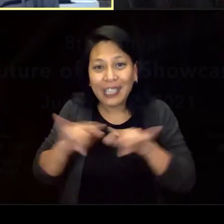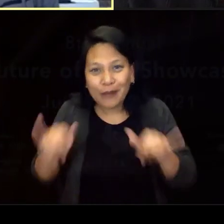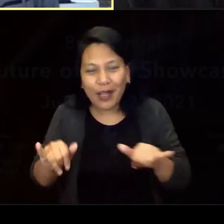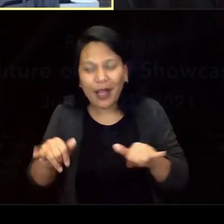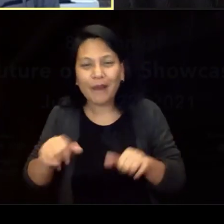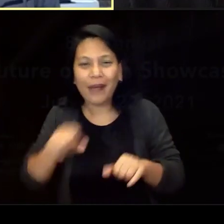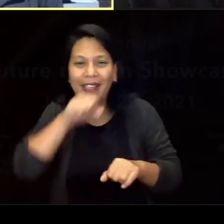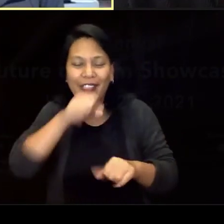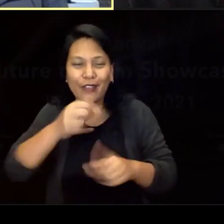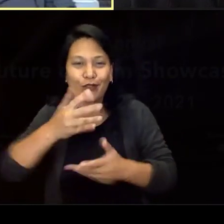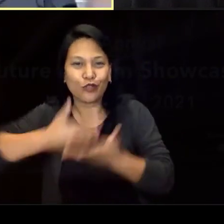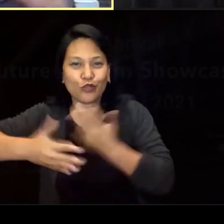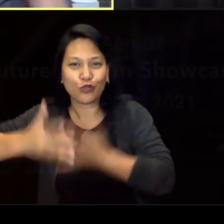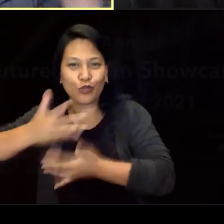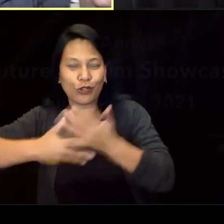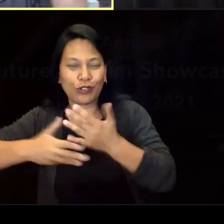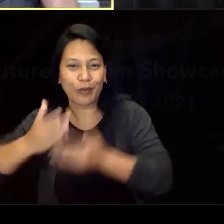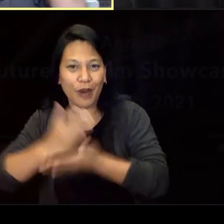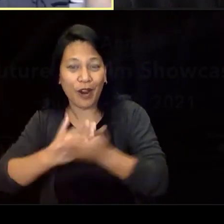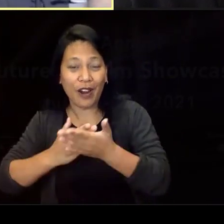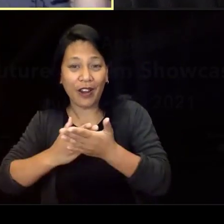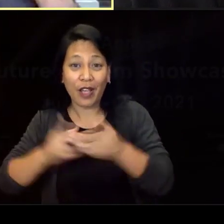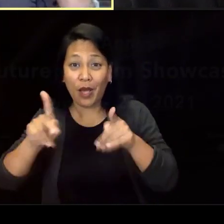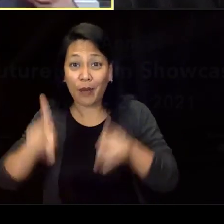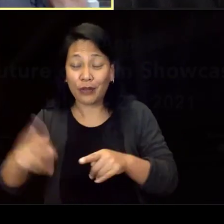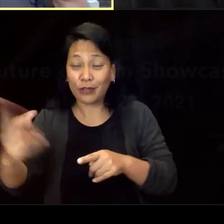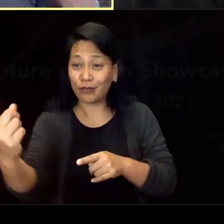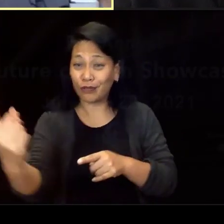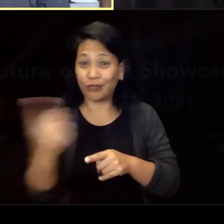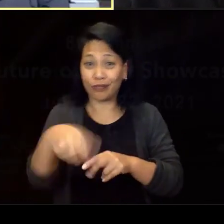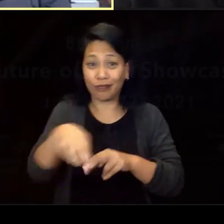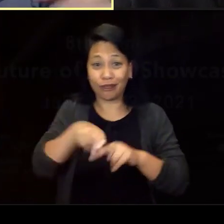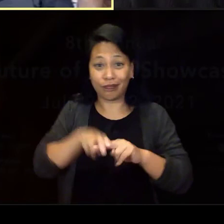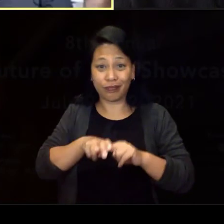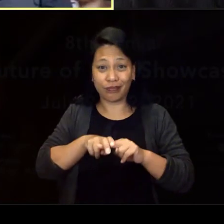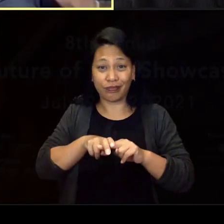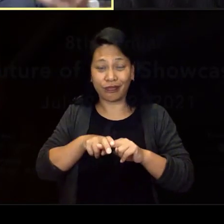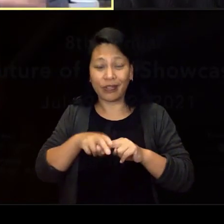Like I love being, having someone in my chair and having these conversations. Like, it's kind of, it's really fun to me.